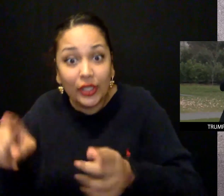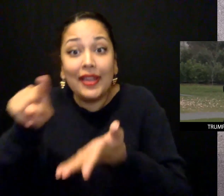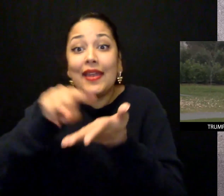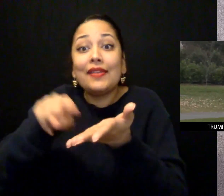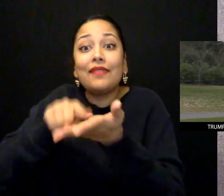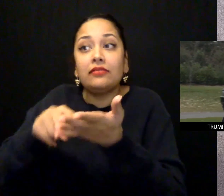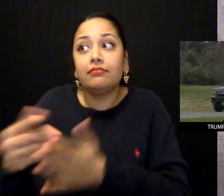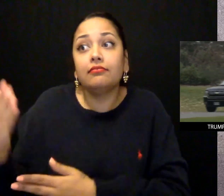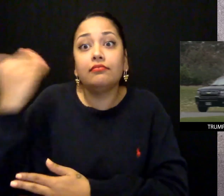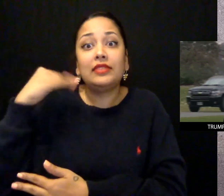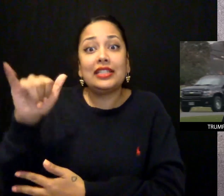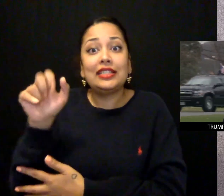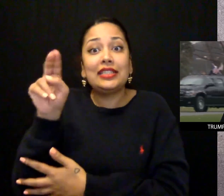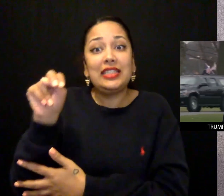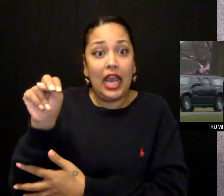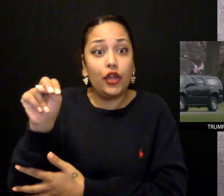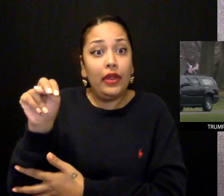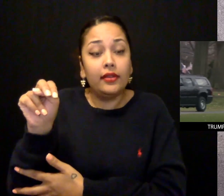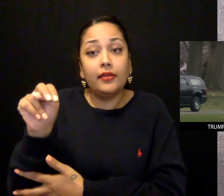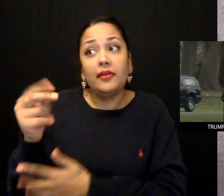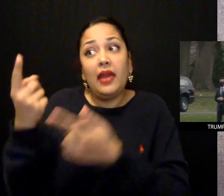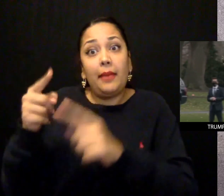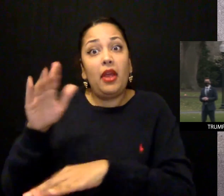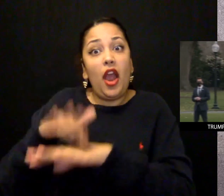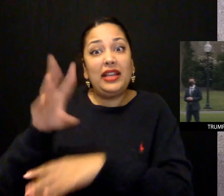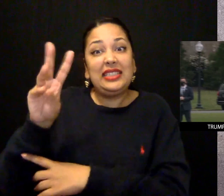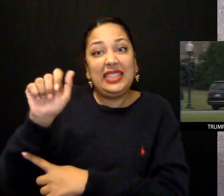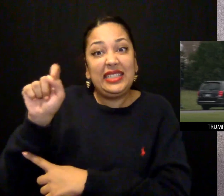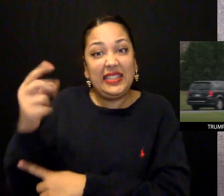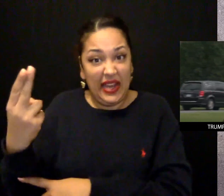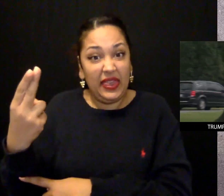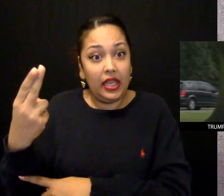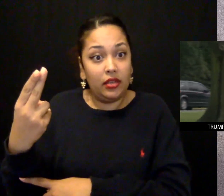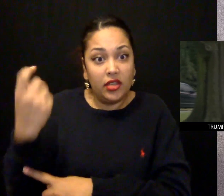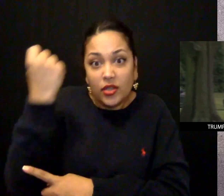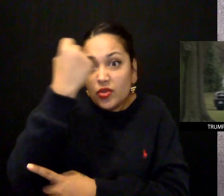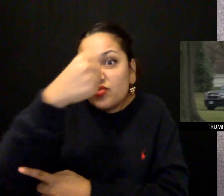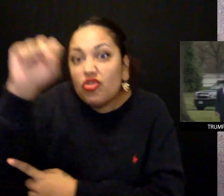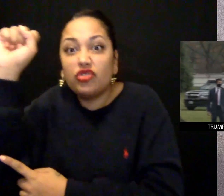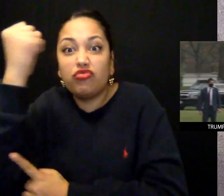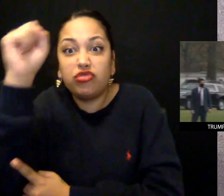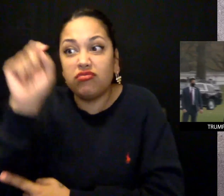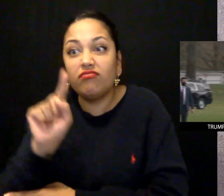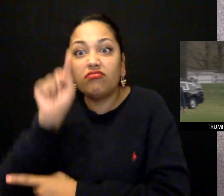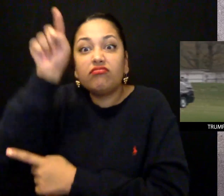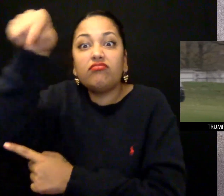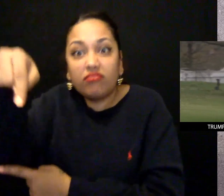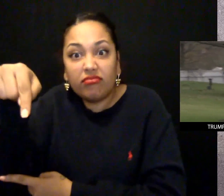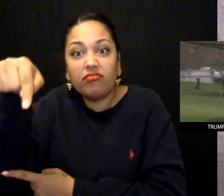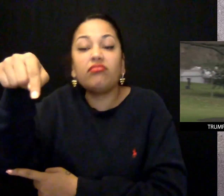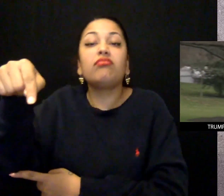documents in the investigation of the January 6 Capitol riot